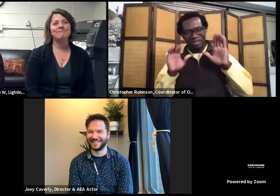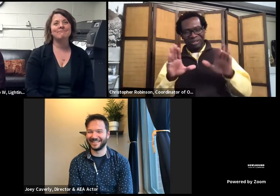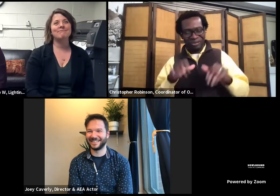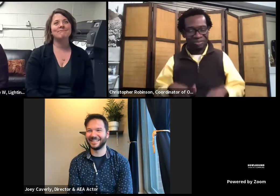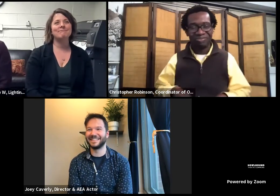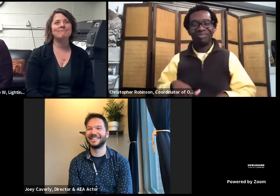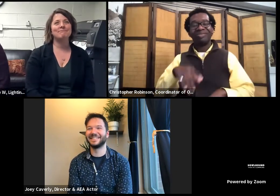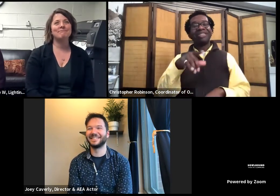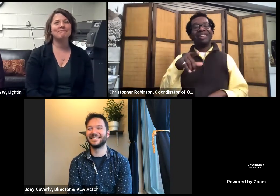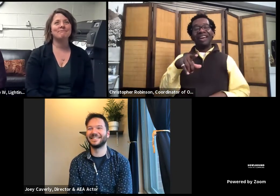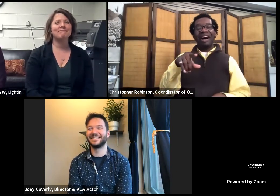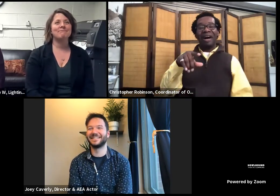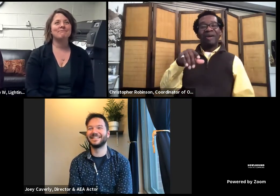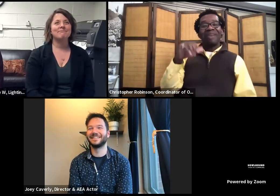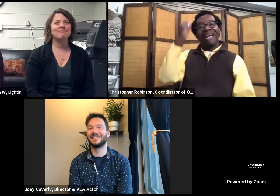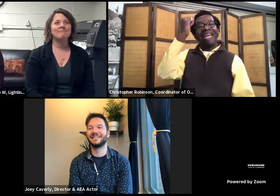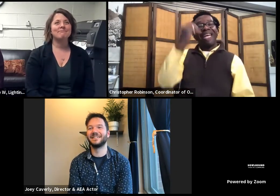Oh, that's awesome, that's beautiful.